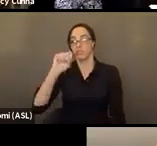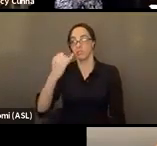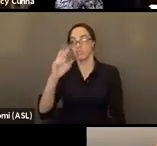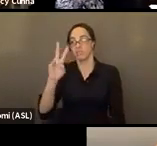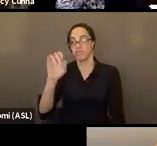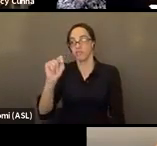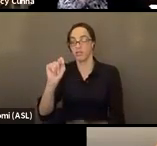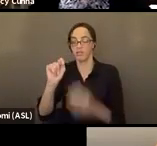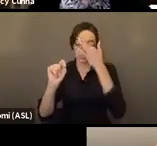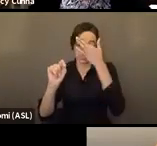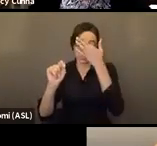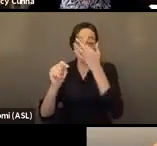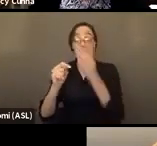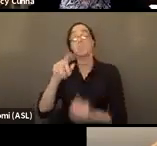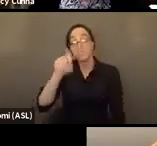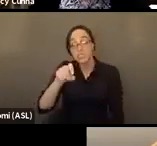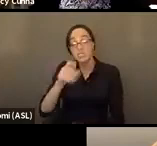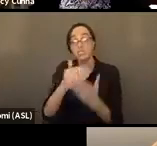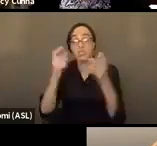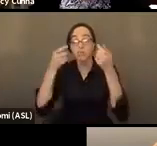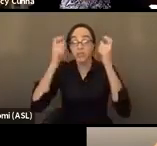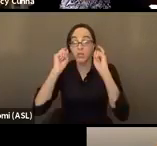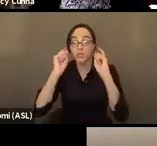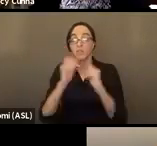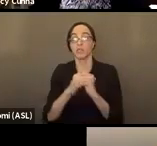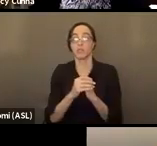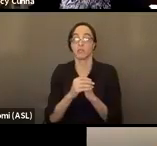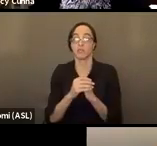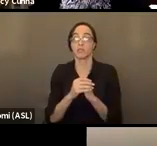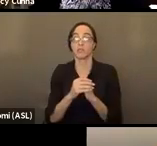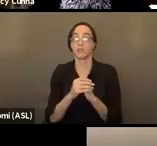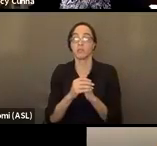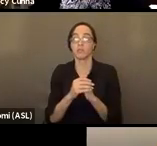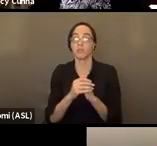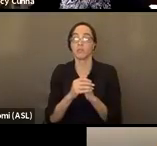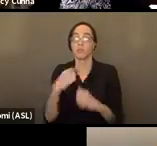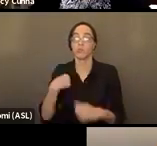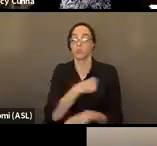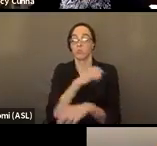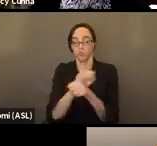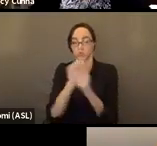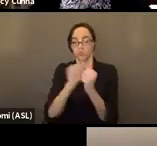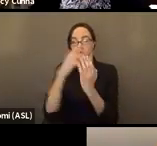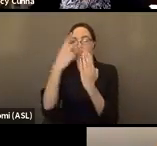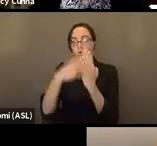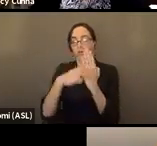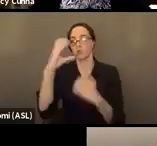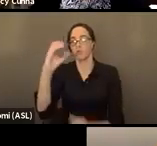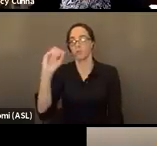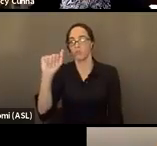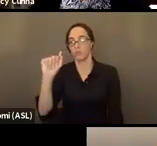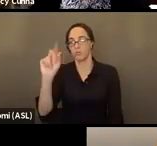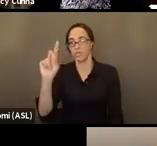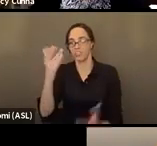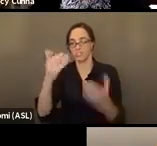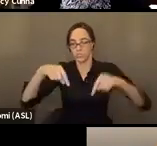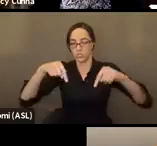the county the co-ad in cinema i'm here in stomach county and made arrangements to purchase some